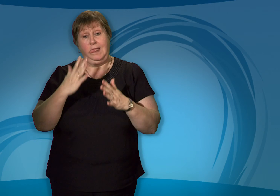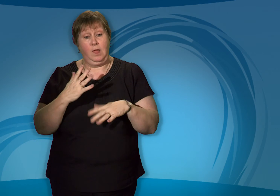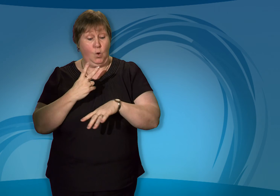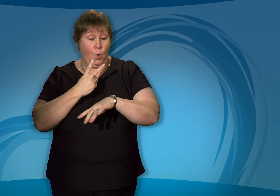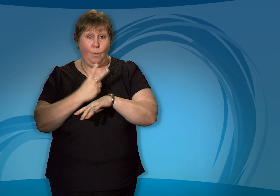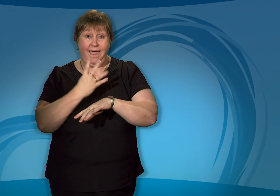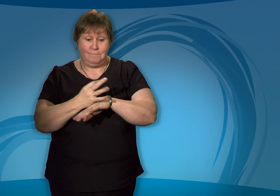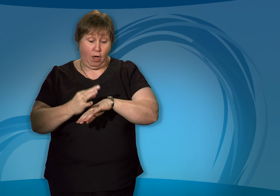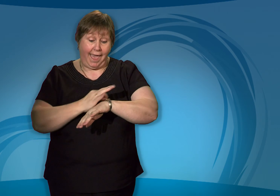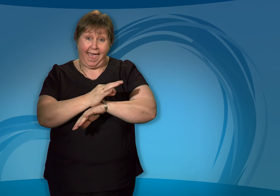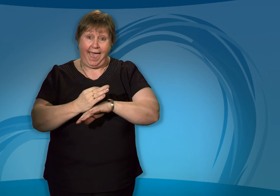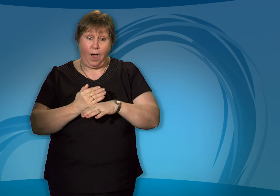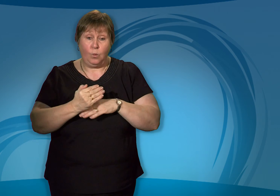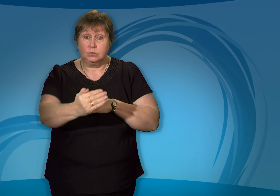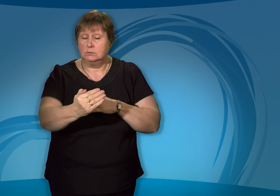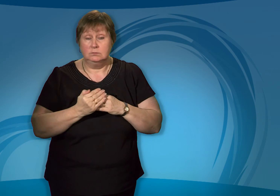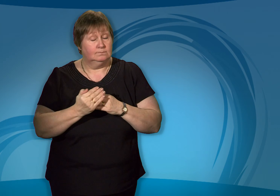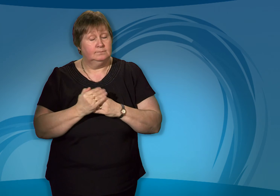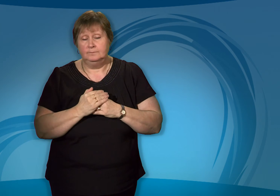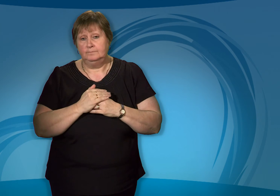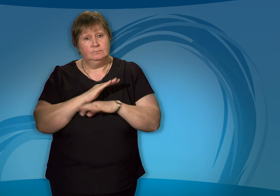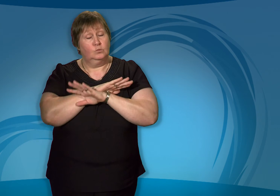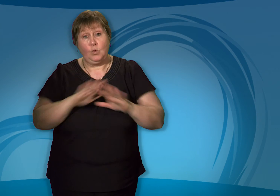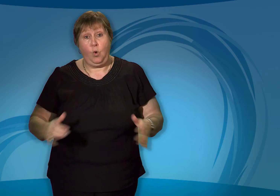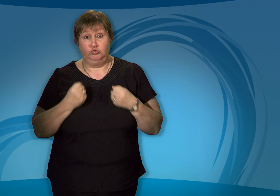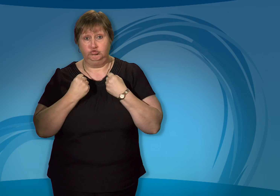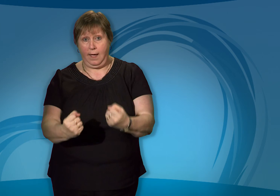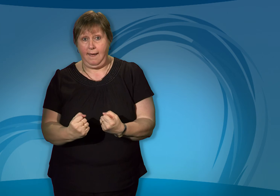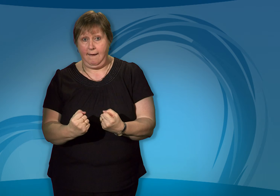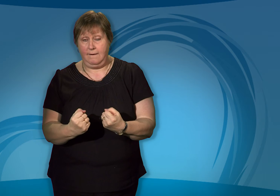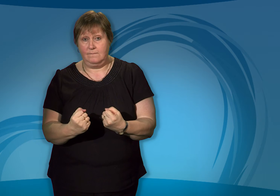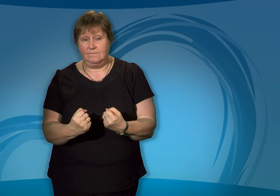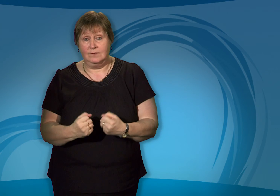For at least 24 hours after your procedure you must not: Drive.